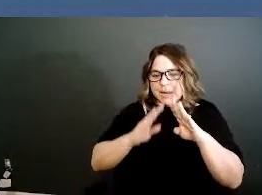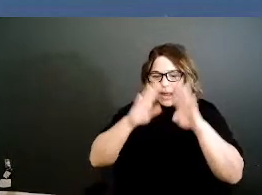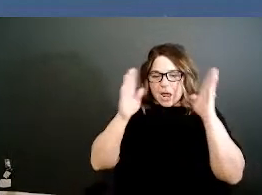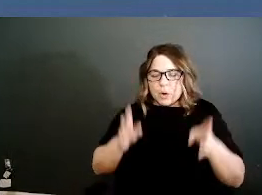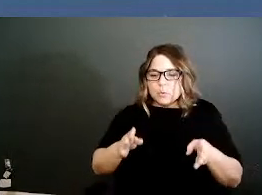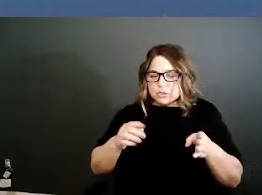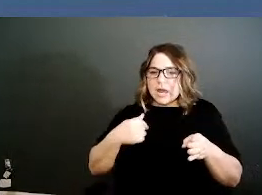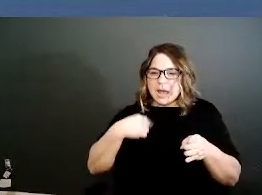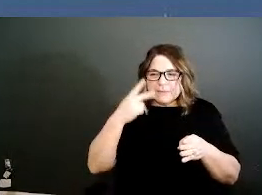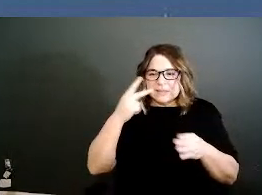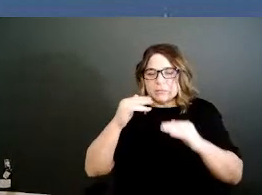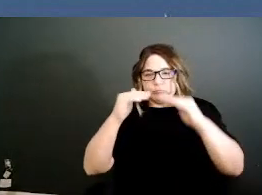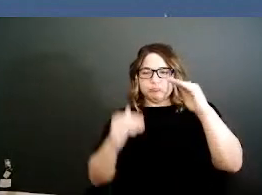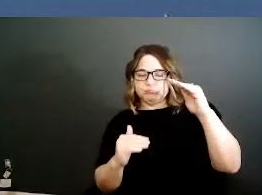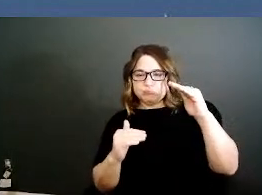ALTERNATIVES AND ISSUES RELATED TO THE LIABILITY OF